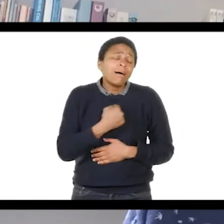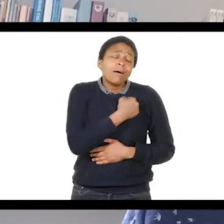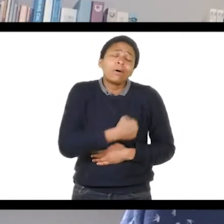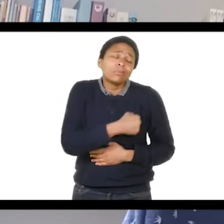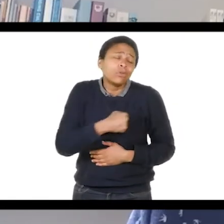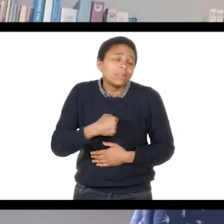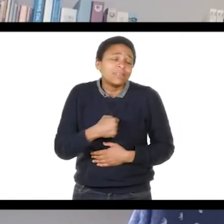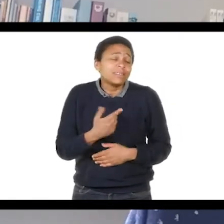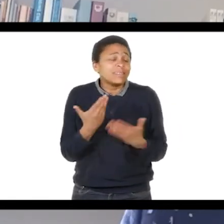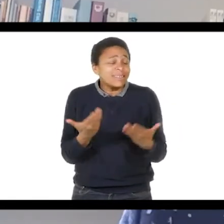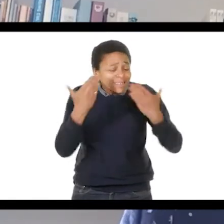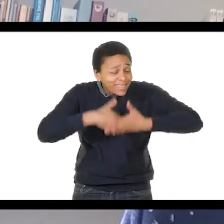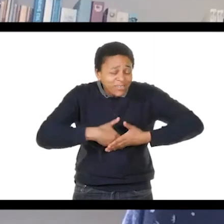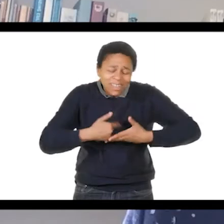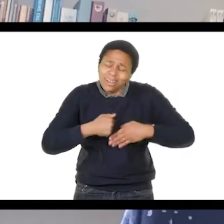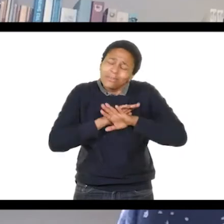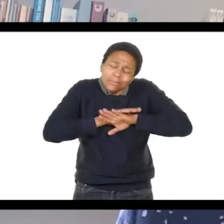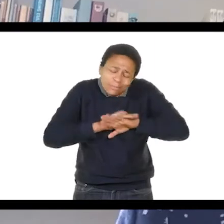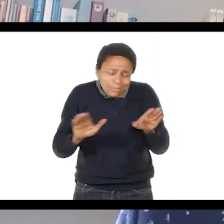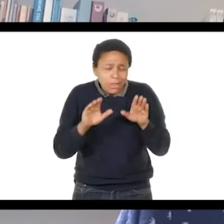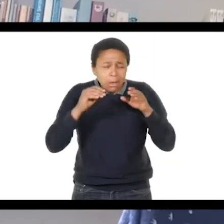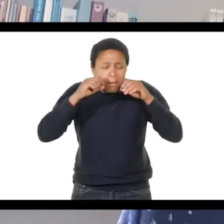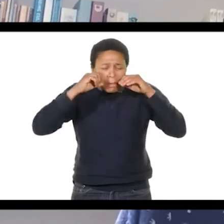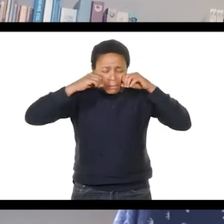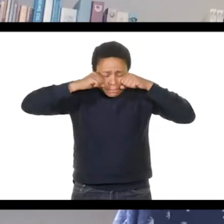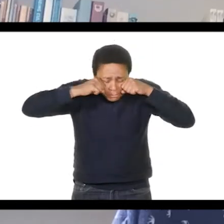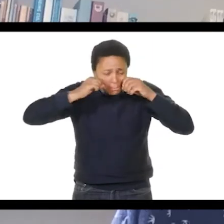I promised I wouldn’t get soppy tonight but…